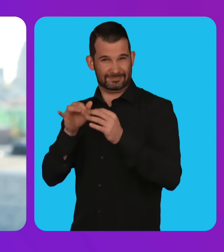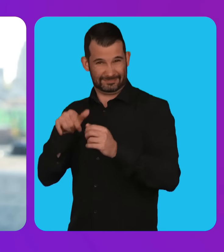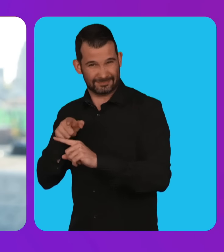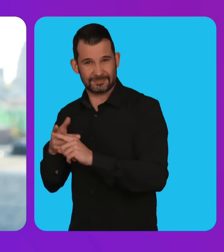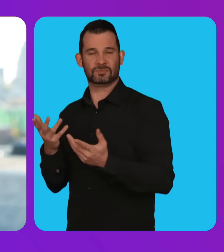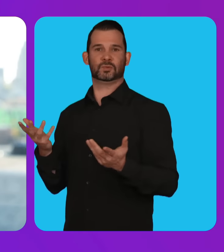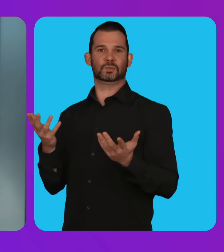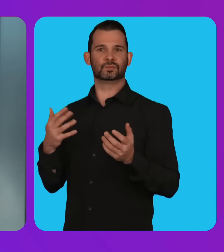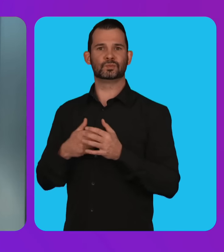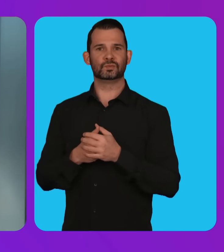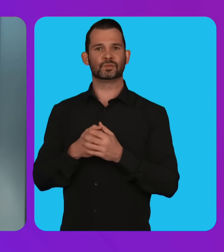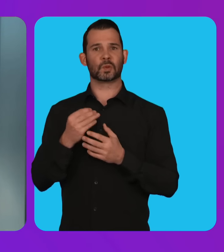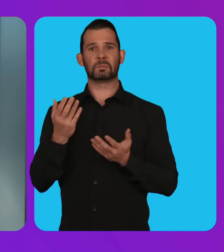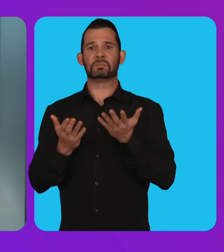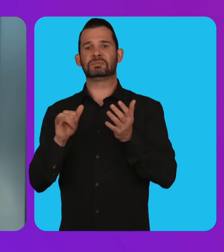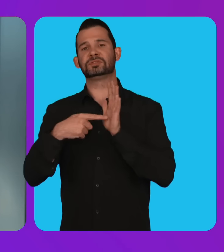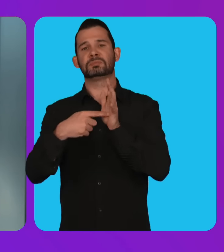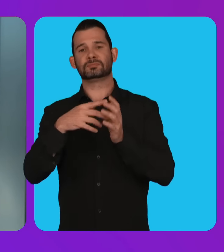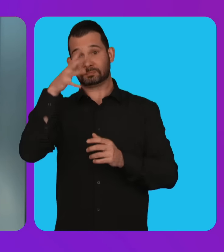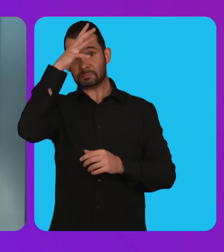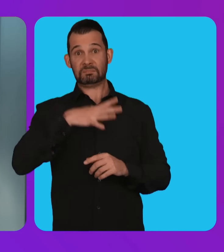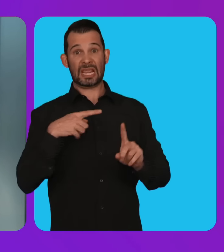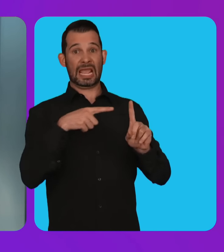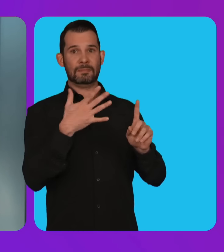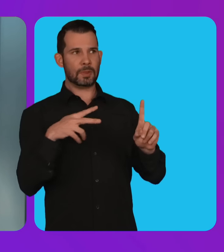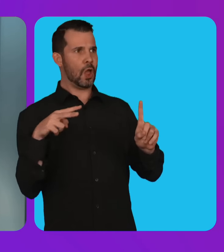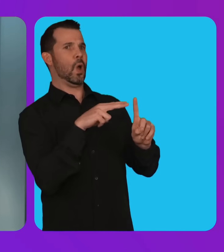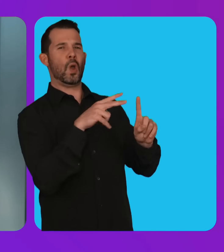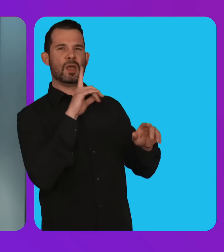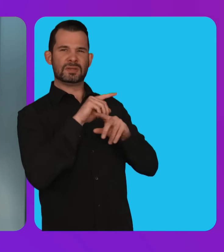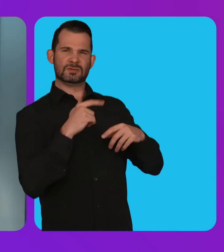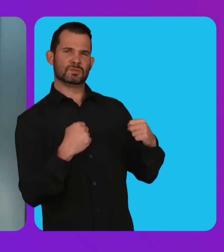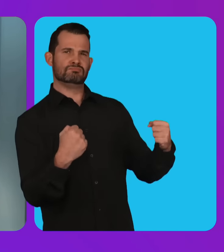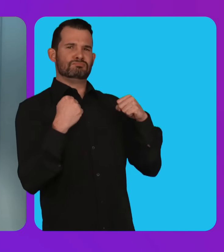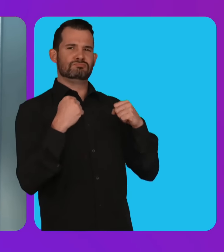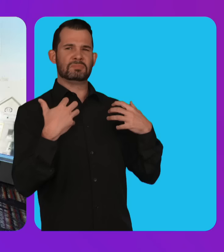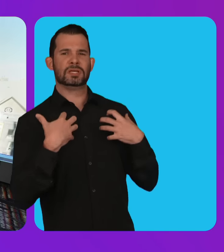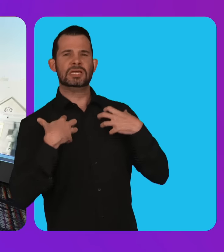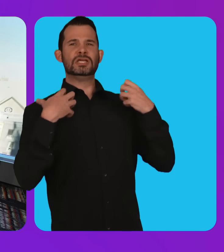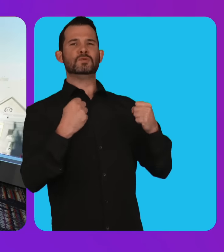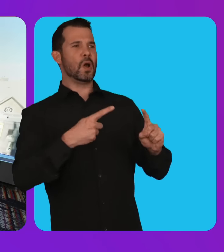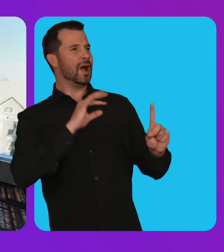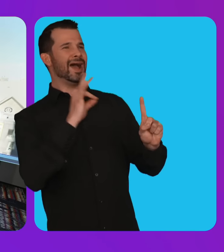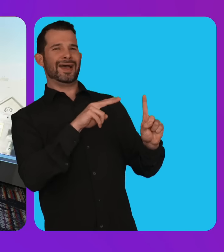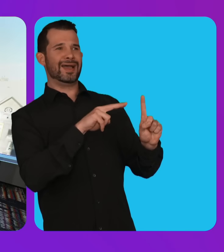So whereas a man might be described as forceful and a hero, I might be described